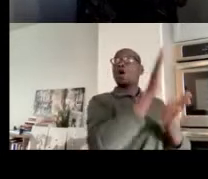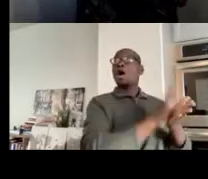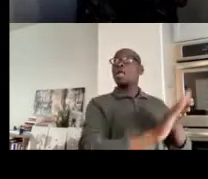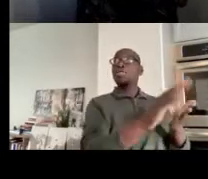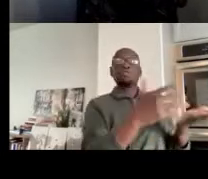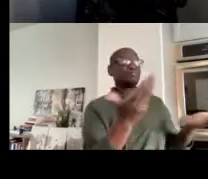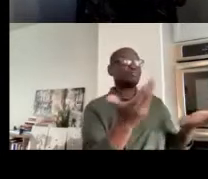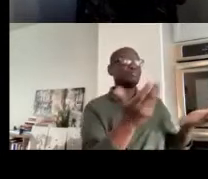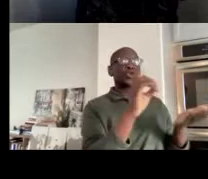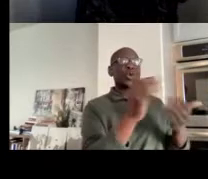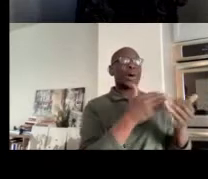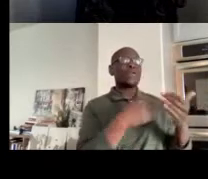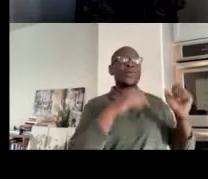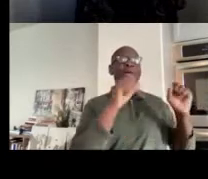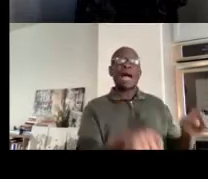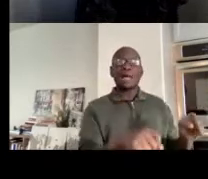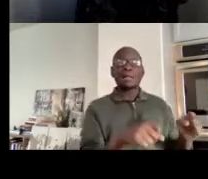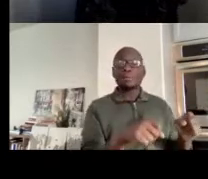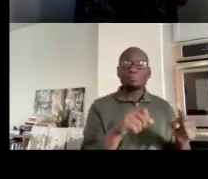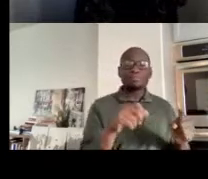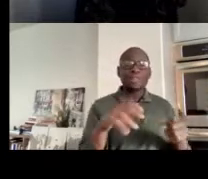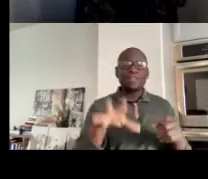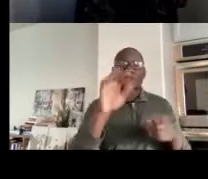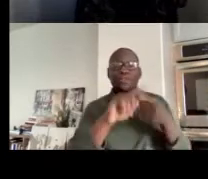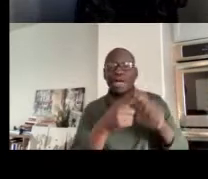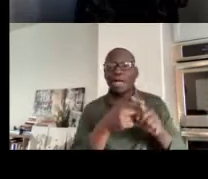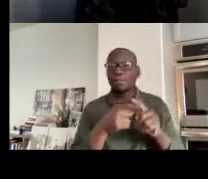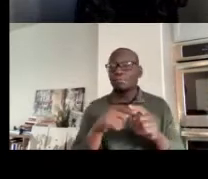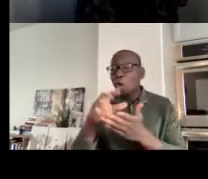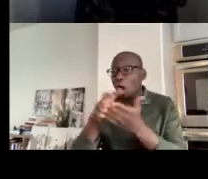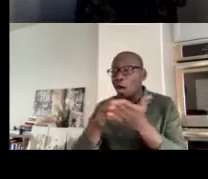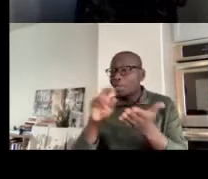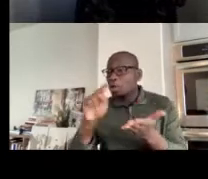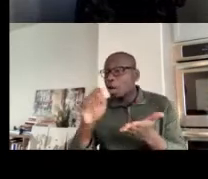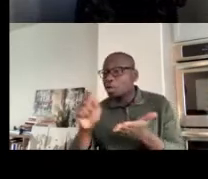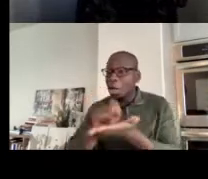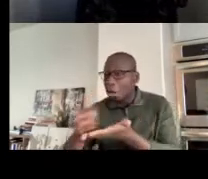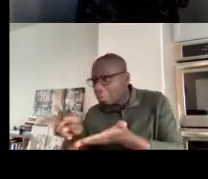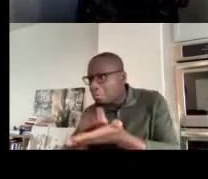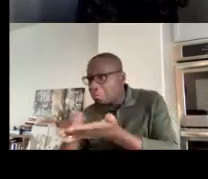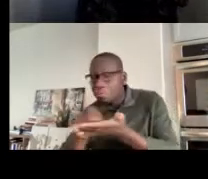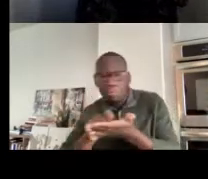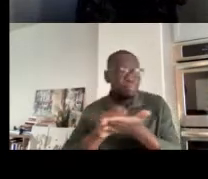We just so of go with the flow. We do whatever we can to get by. You find a friend and maybe copy